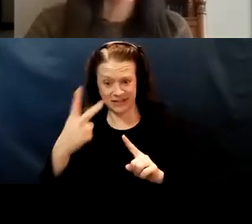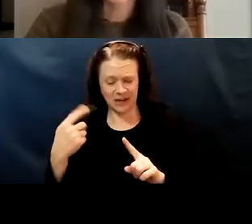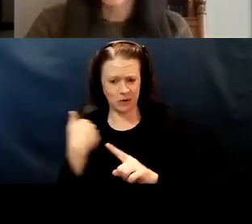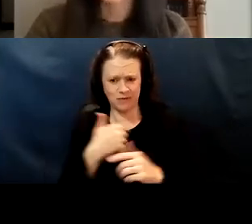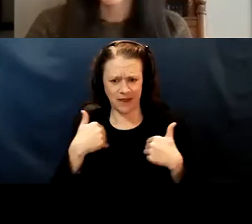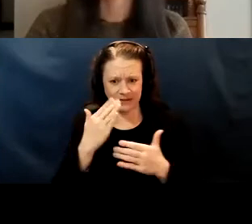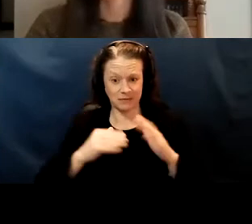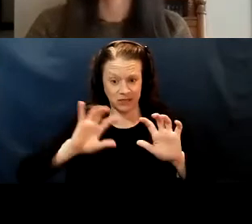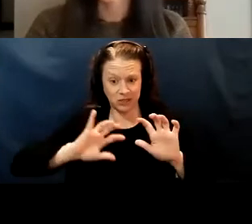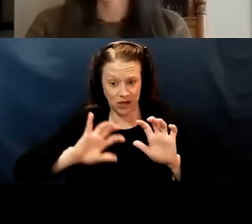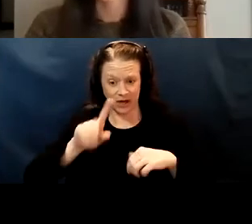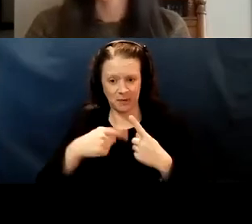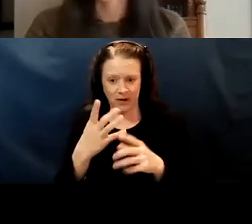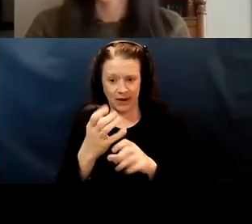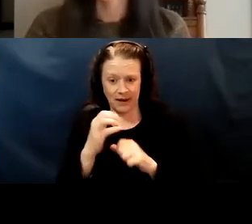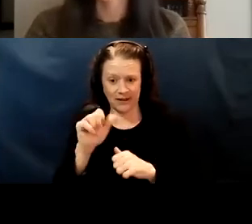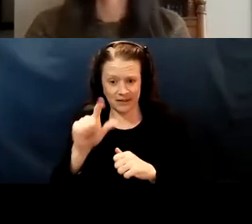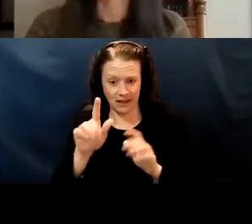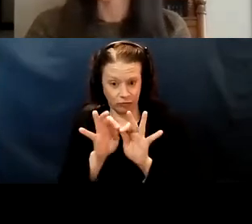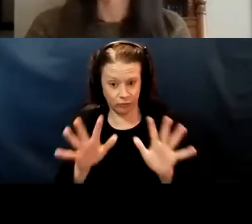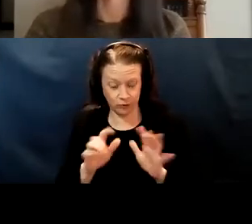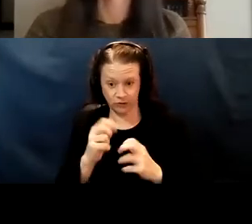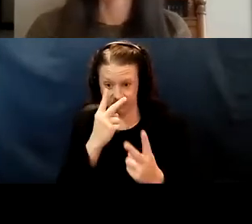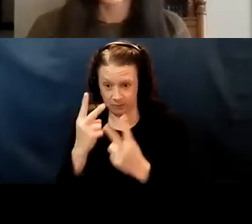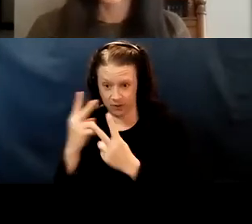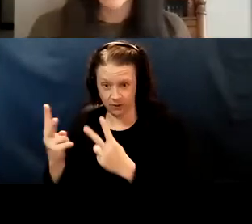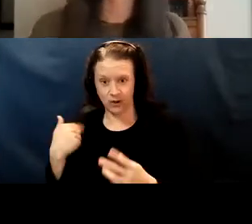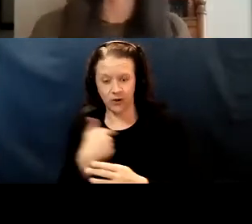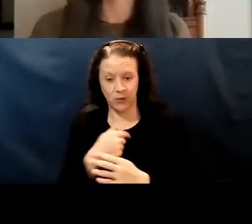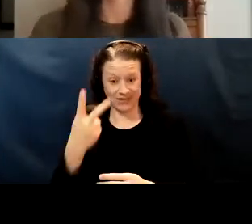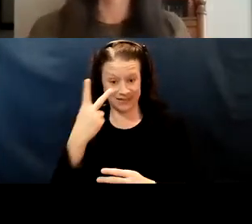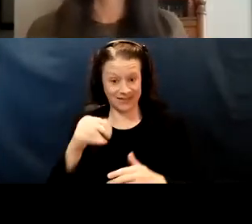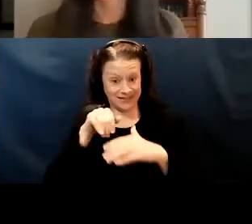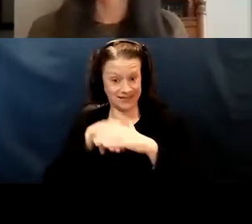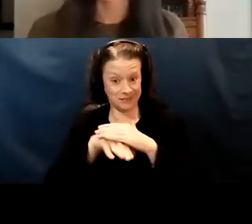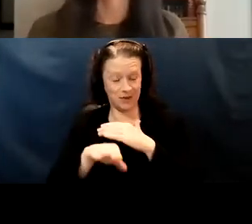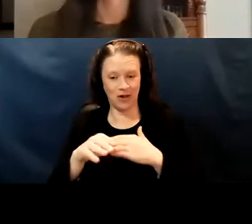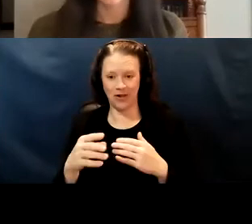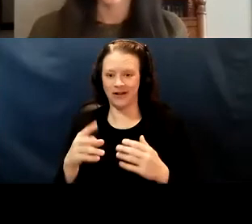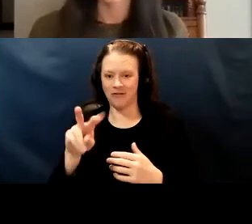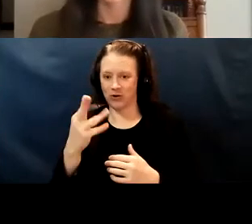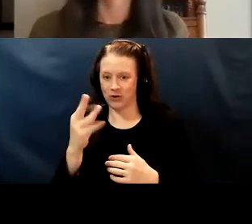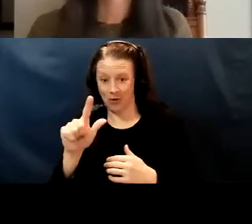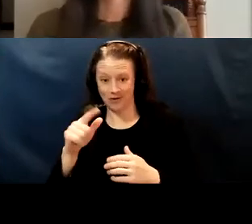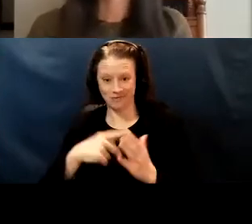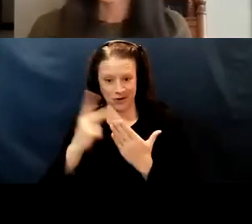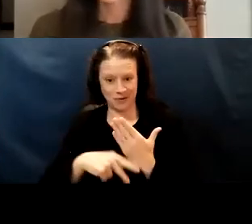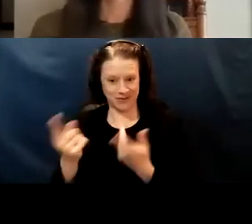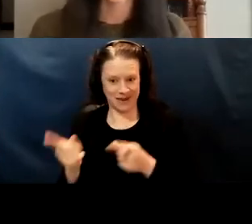chat about getting the ASL interpreters visible. So we're seeing accessible virtual programs in action. Hopefully all of you can